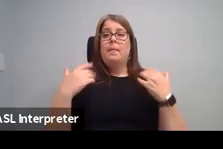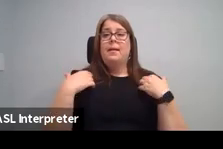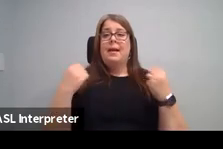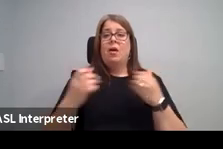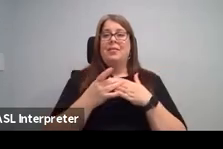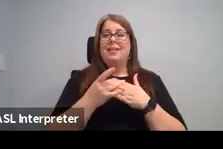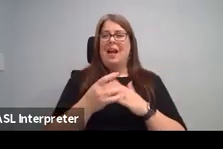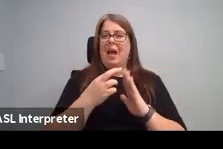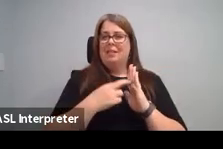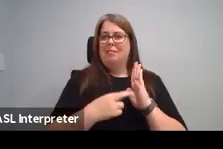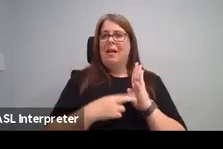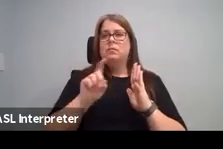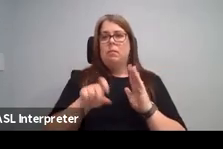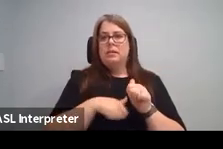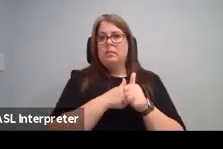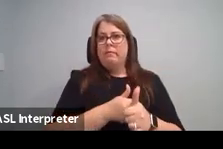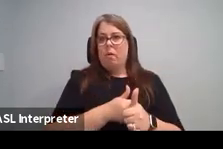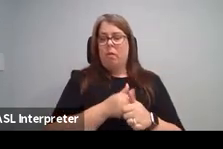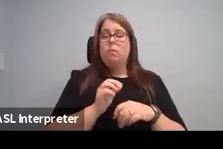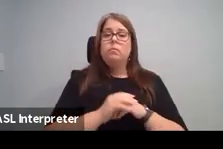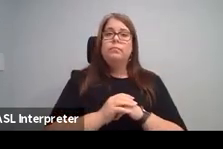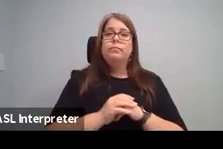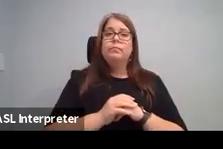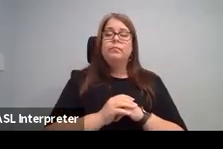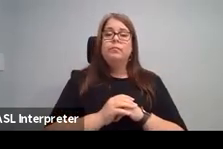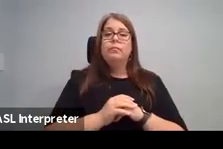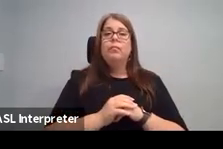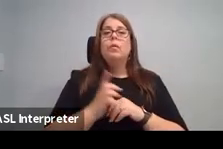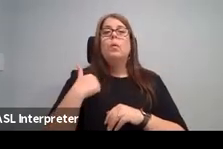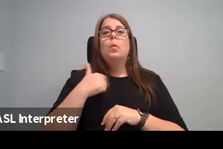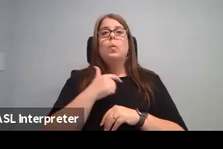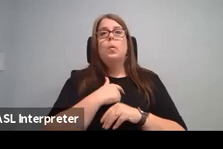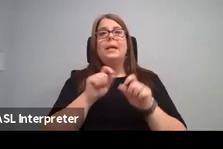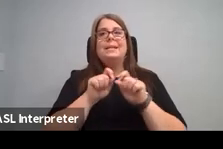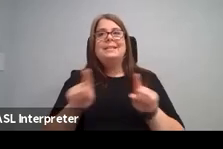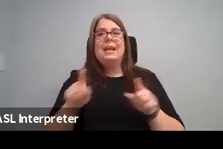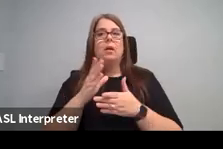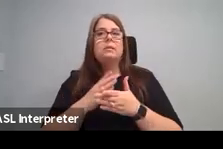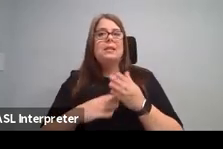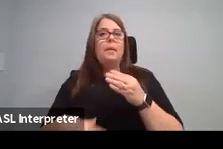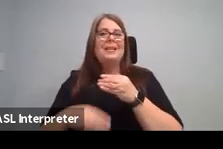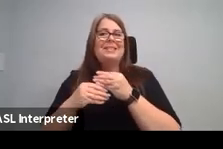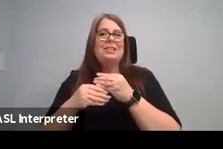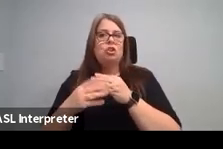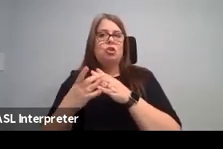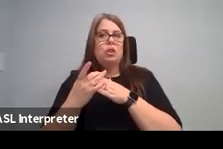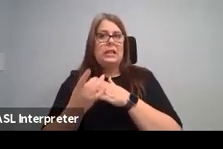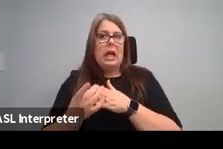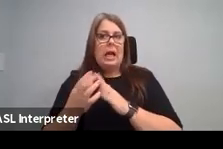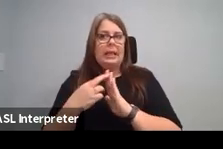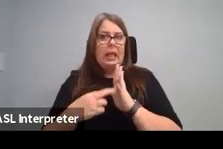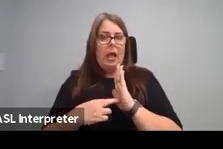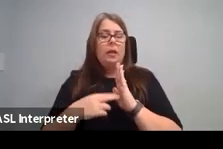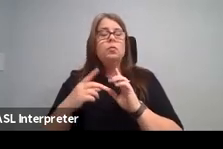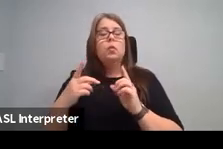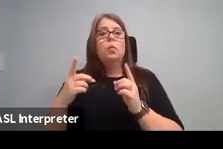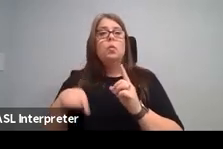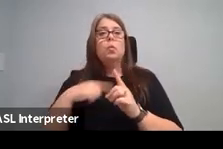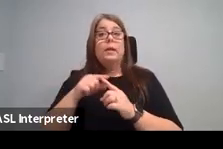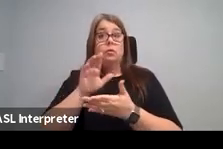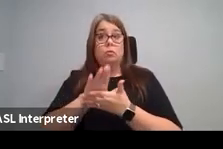Allison Frenzel : But our division put out some complimentary guidance for when schools are safe to reopen how to address different sectors.